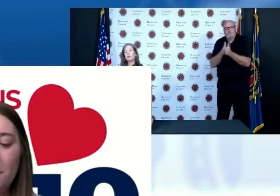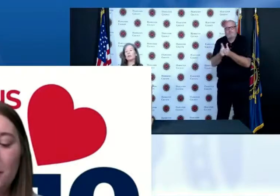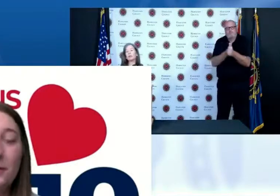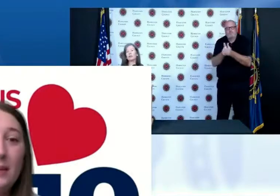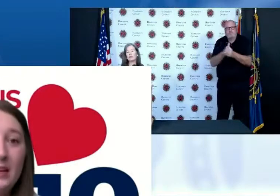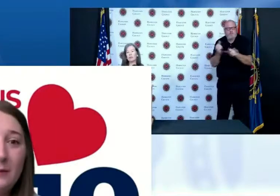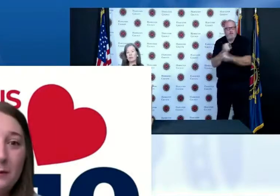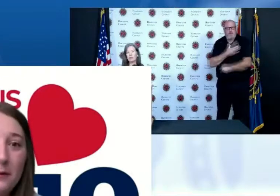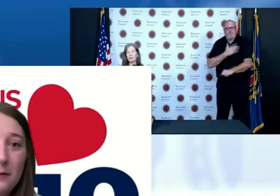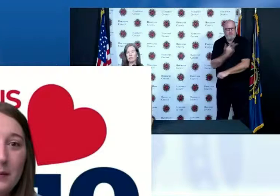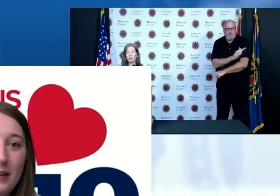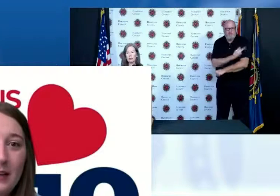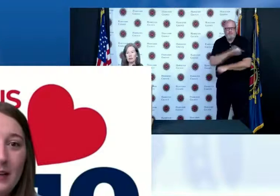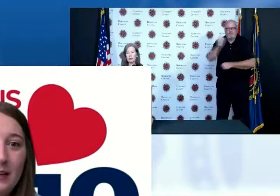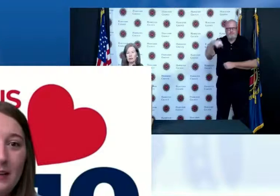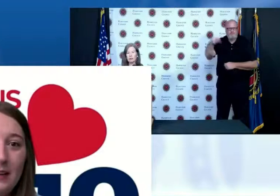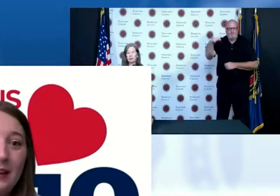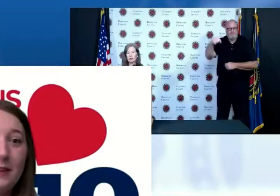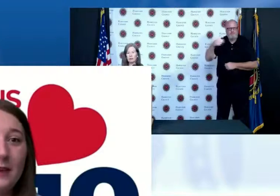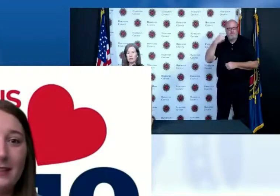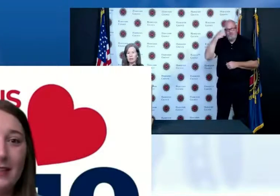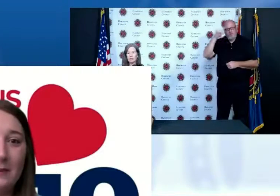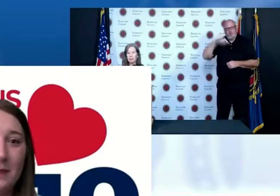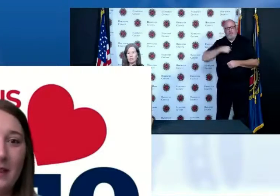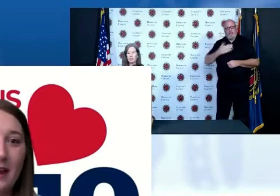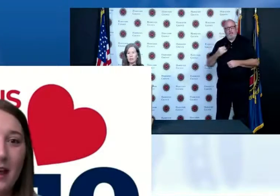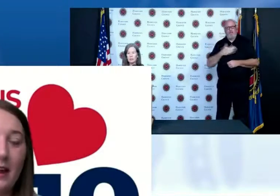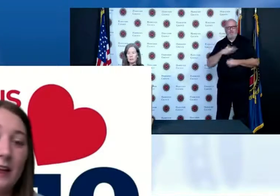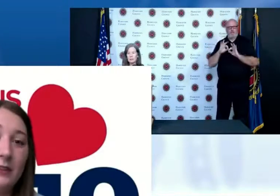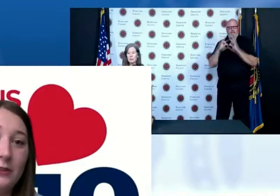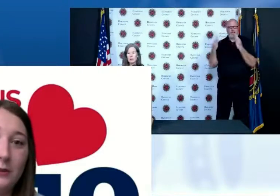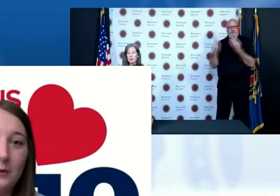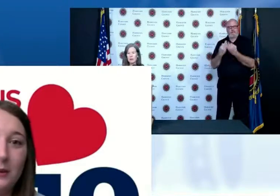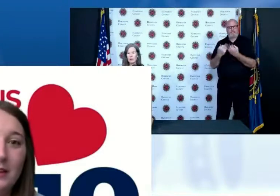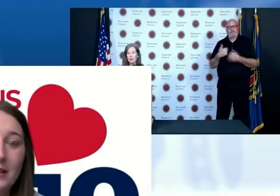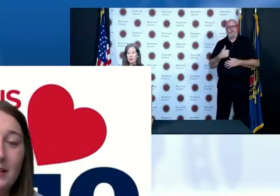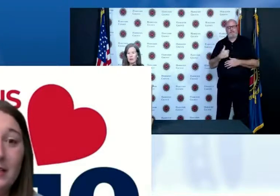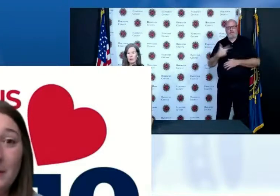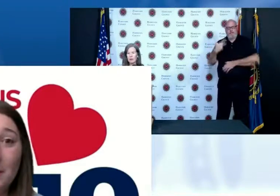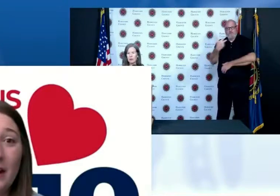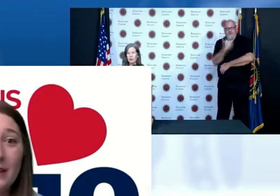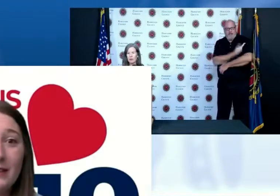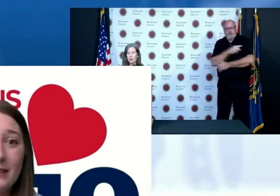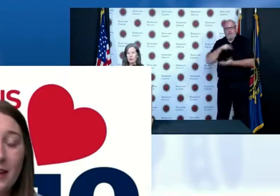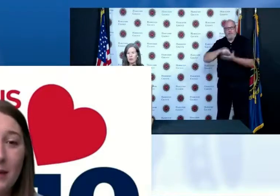but for me and for my family getting getting the vaccine meant that I got to to see my parents